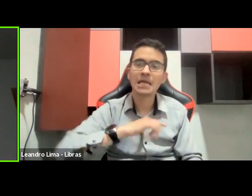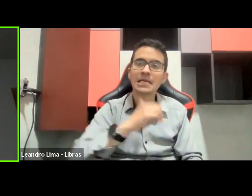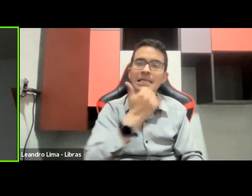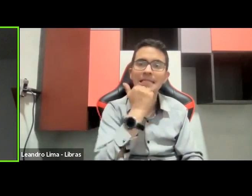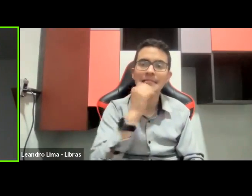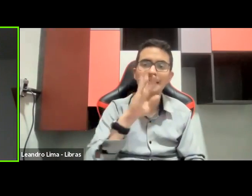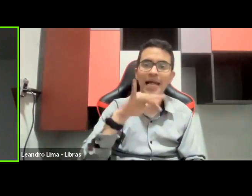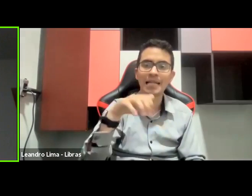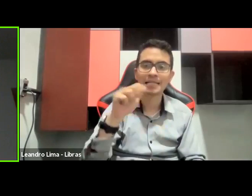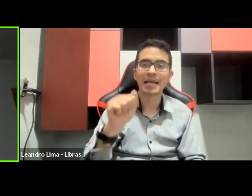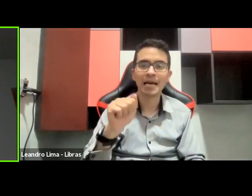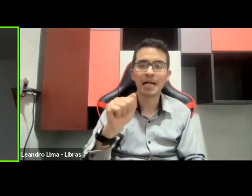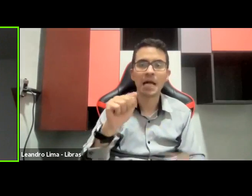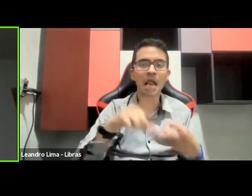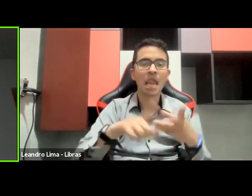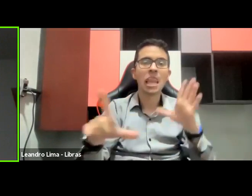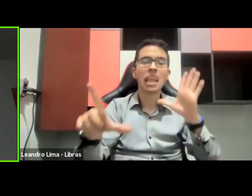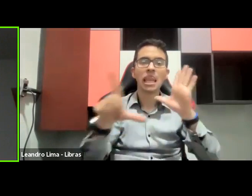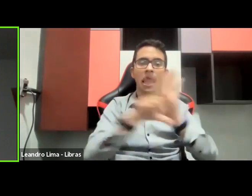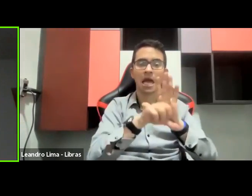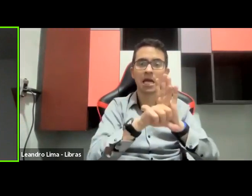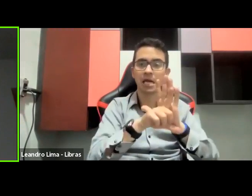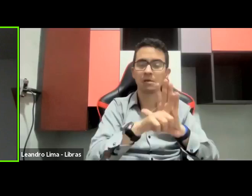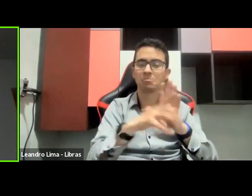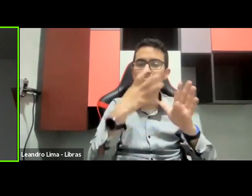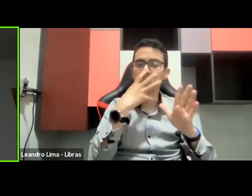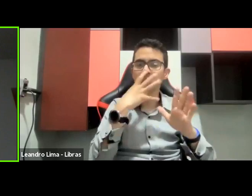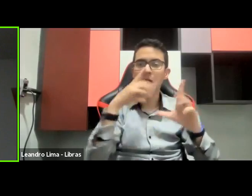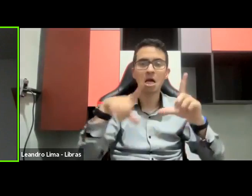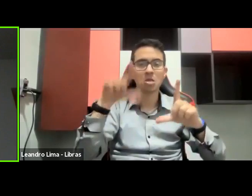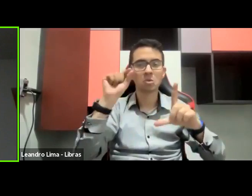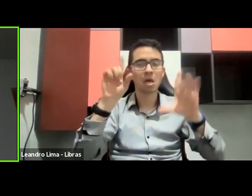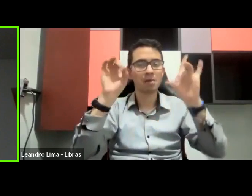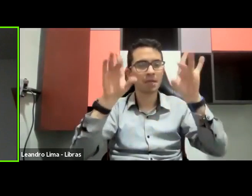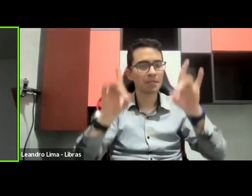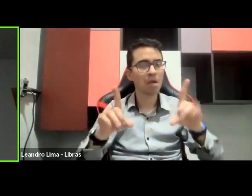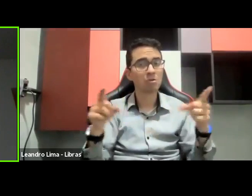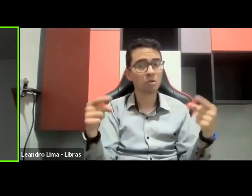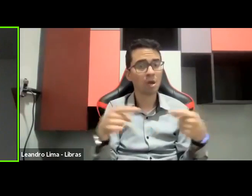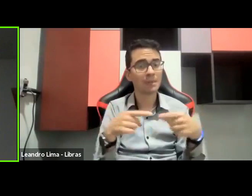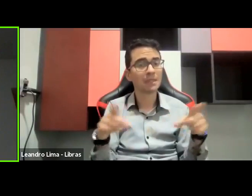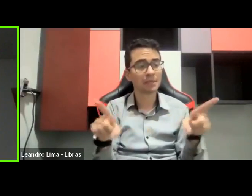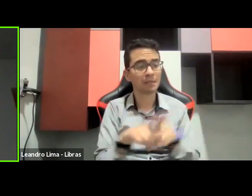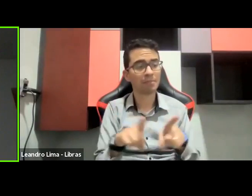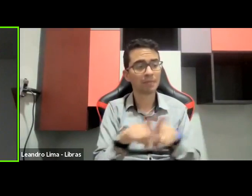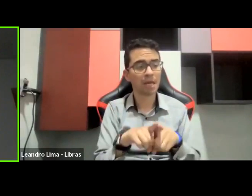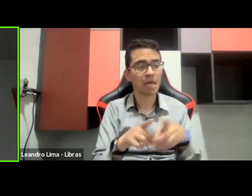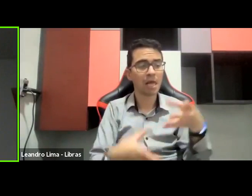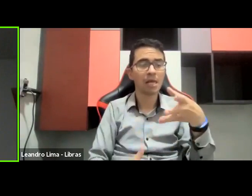incredible organization. which